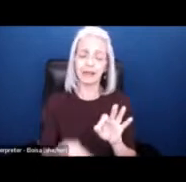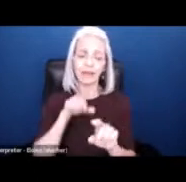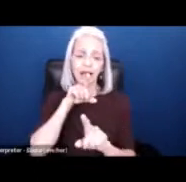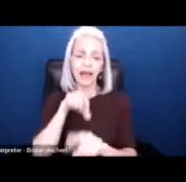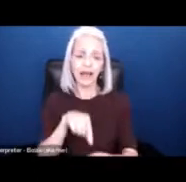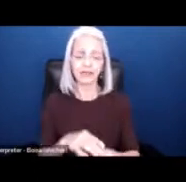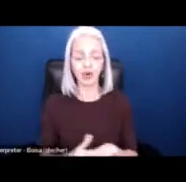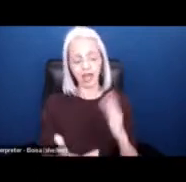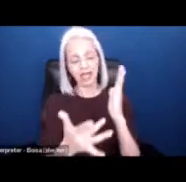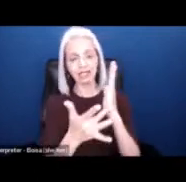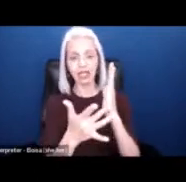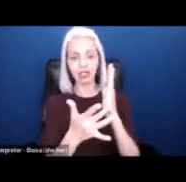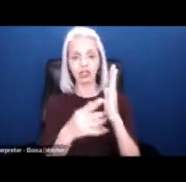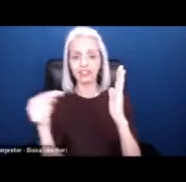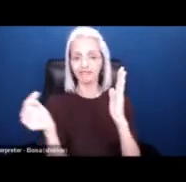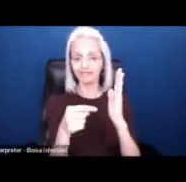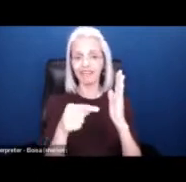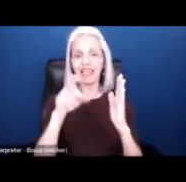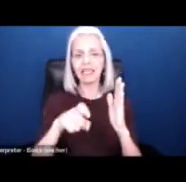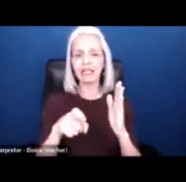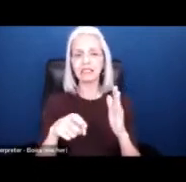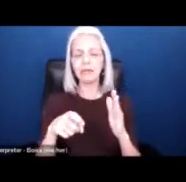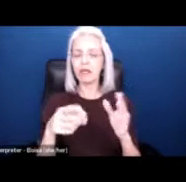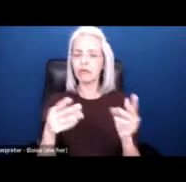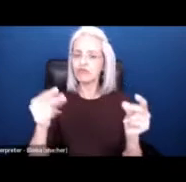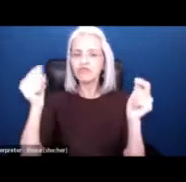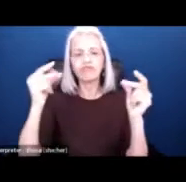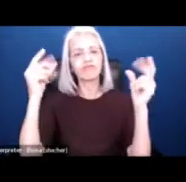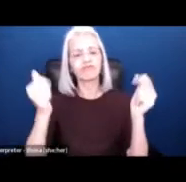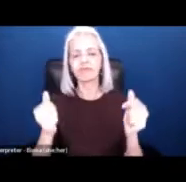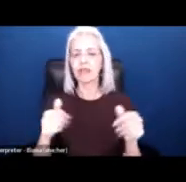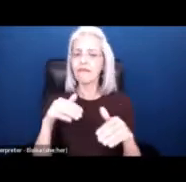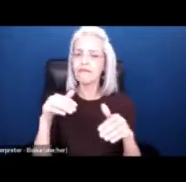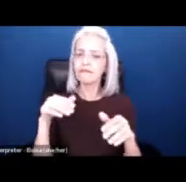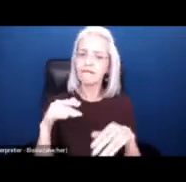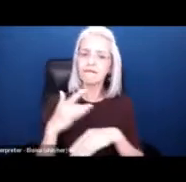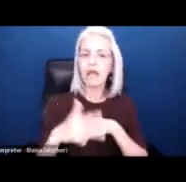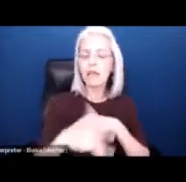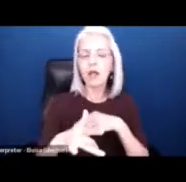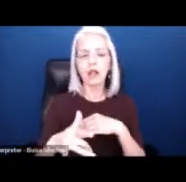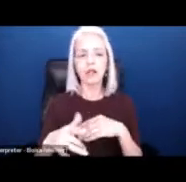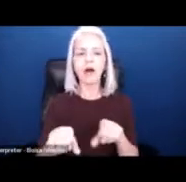technology needs to be nimble and available, and there needs to be a commitment to use it.